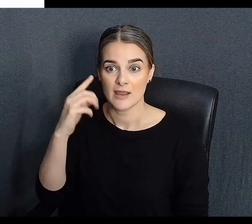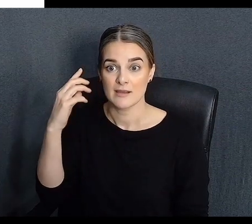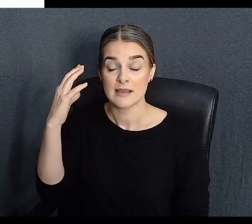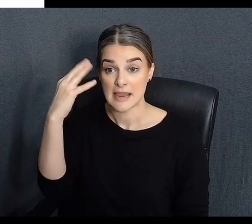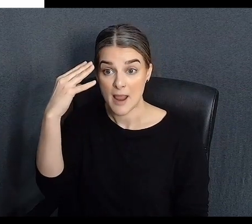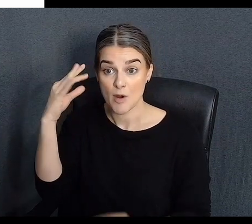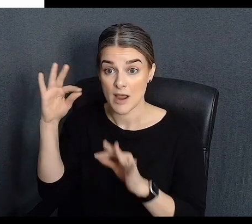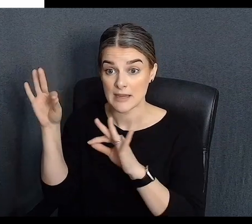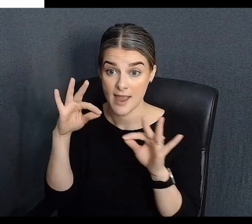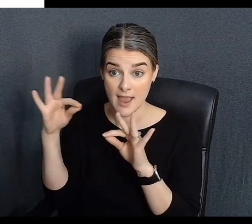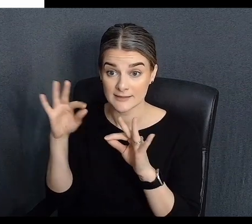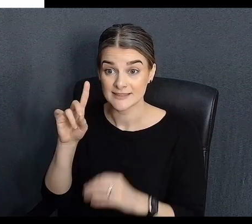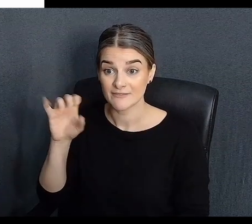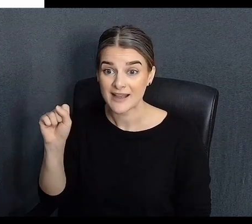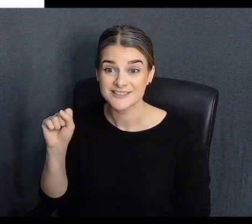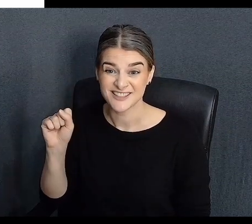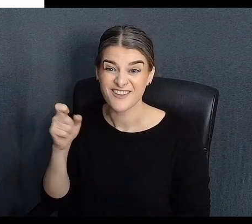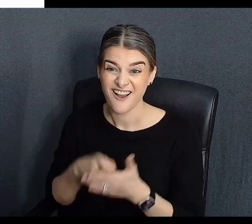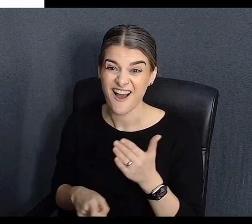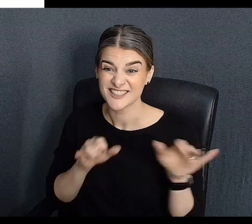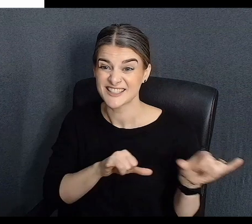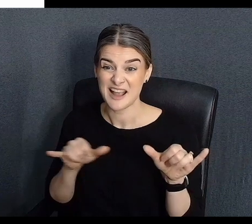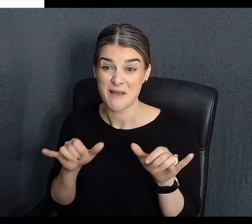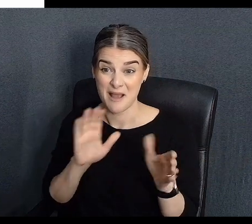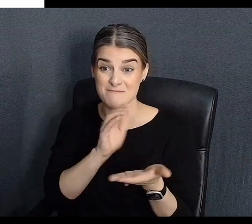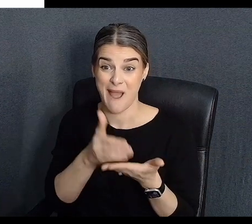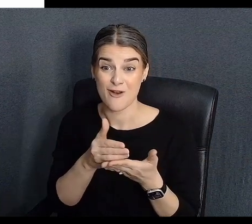So that's really where insurance is going to come into play,